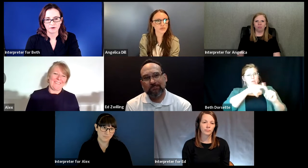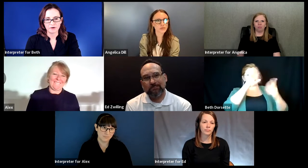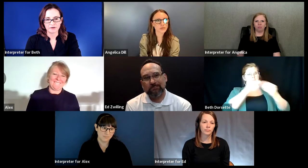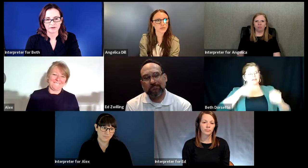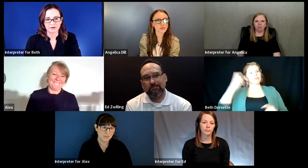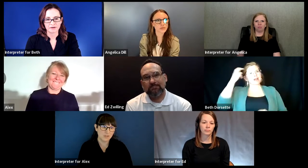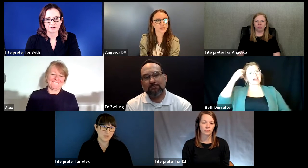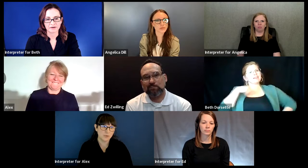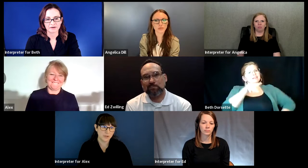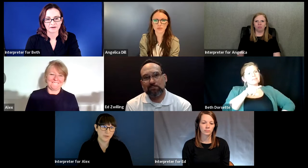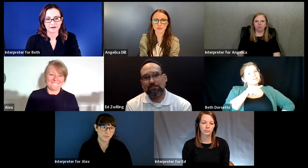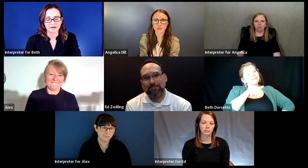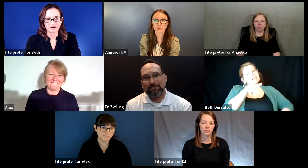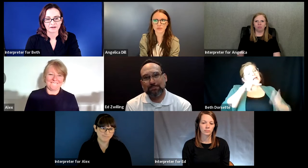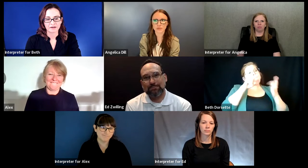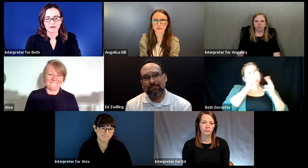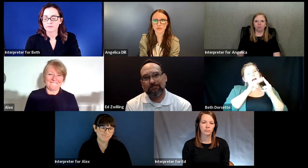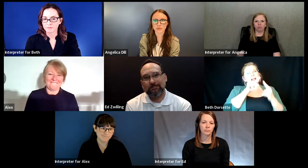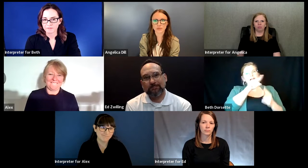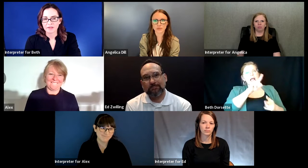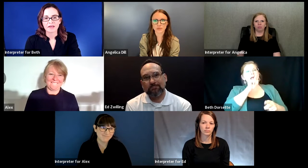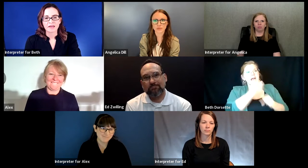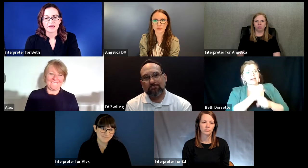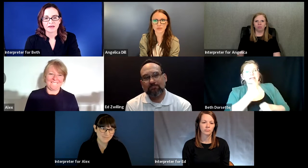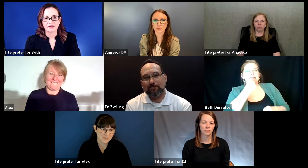You need to bring your own.